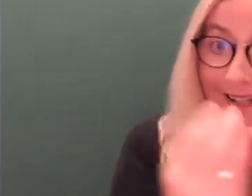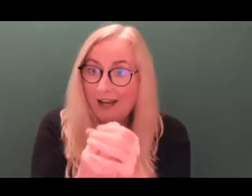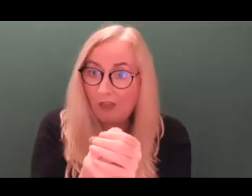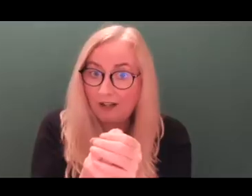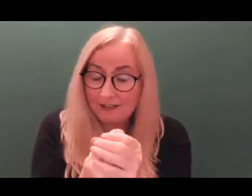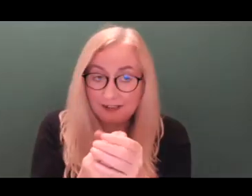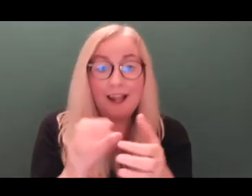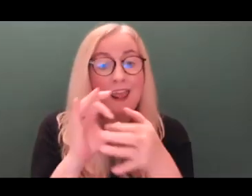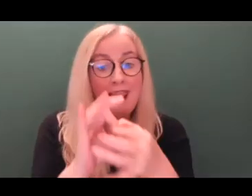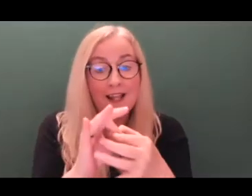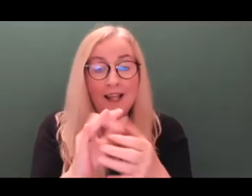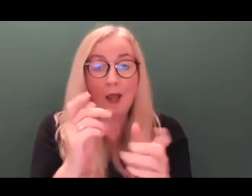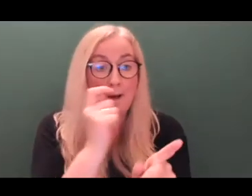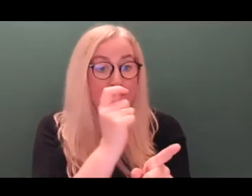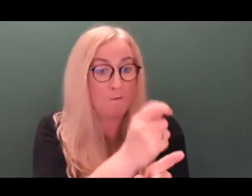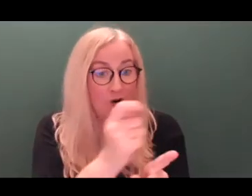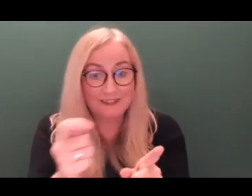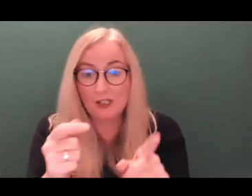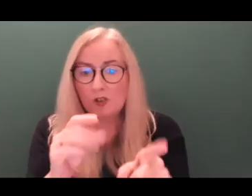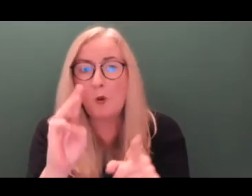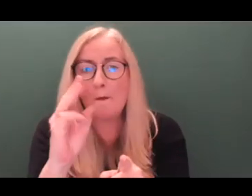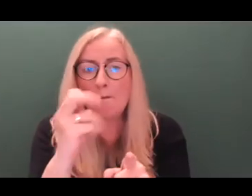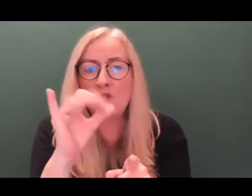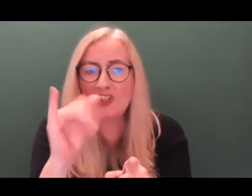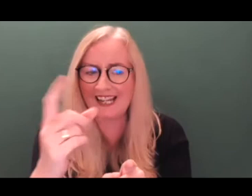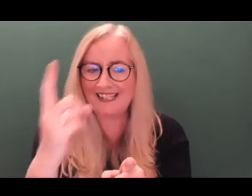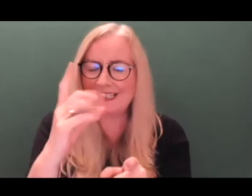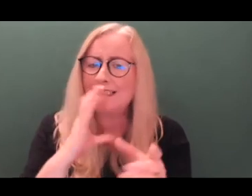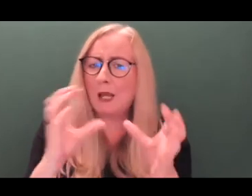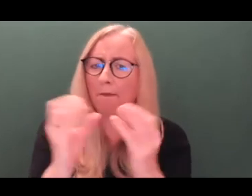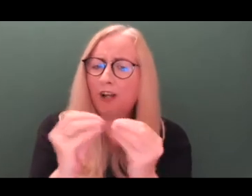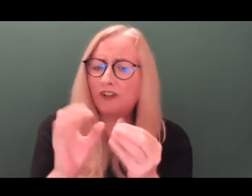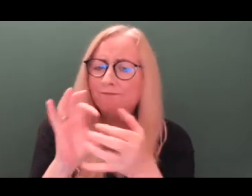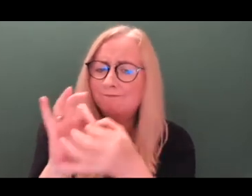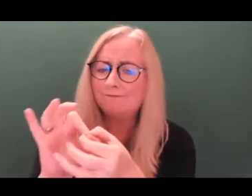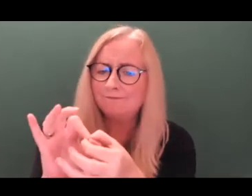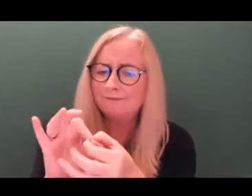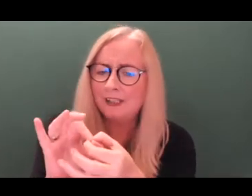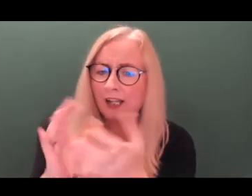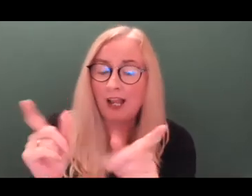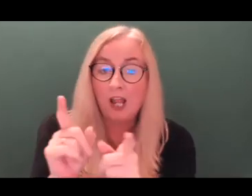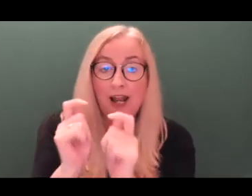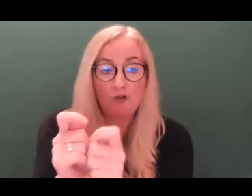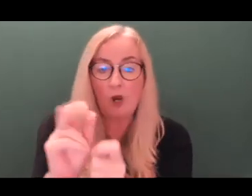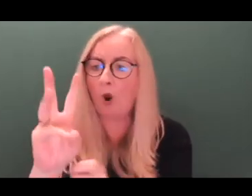a point that Patricia Hickey made in relation to treating wards' information confidentially